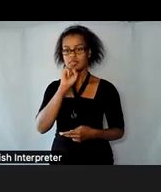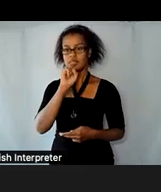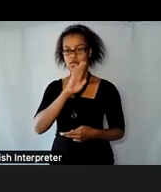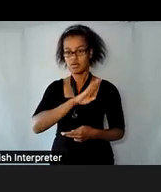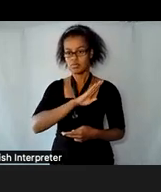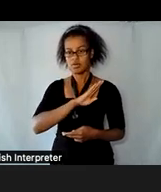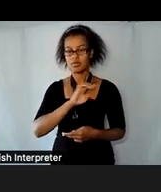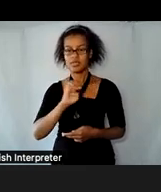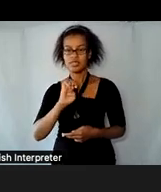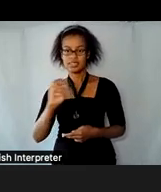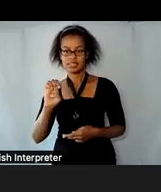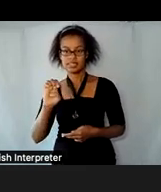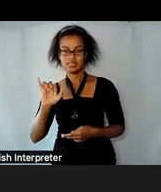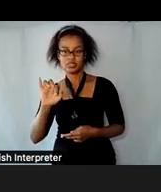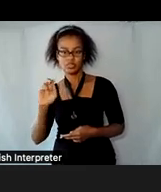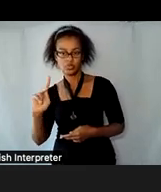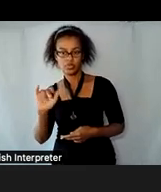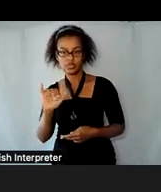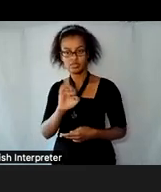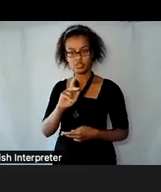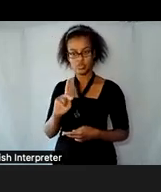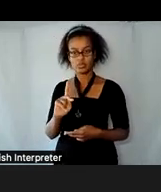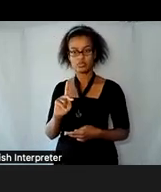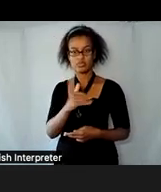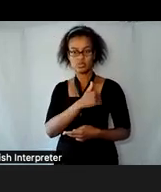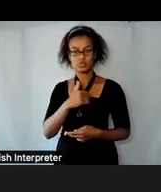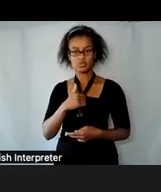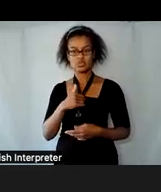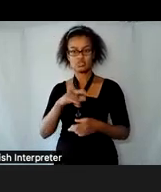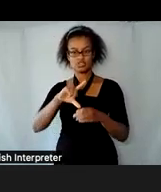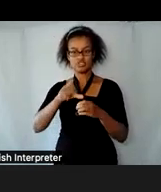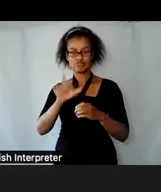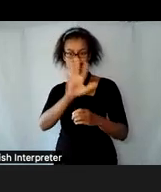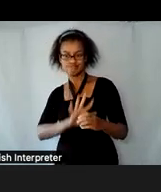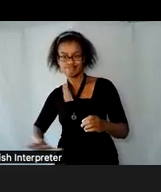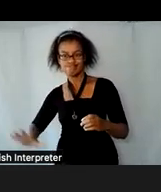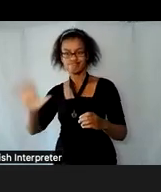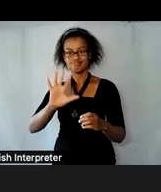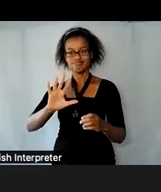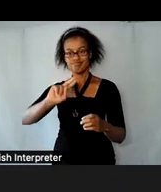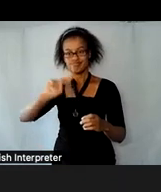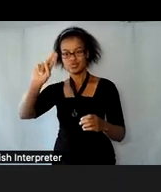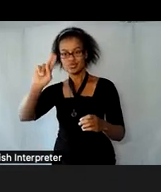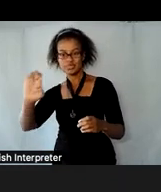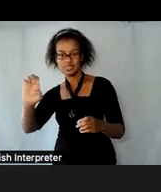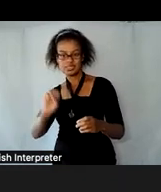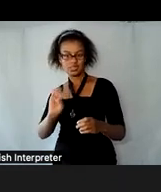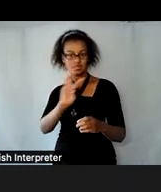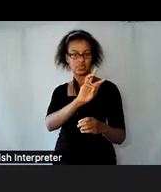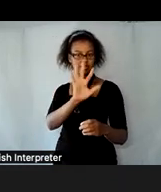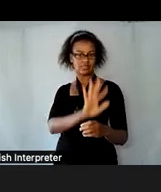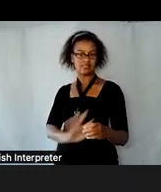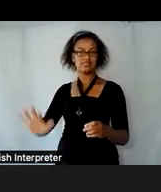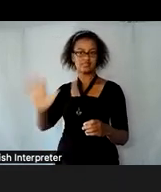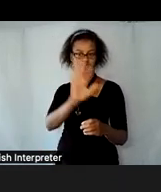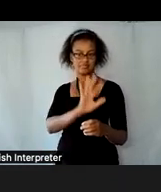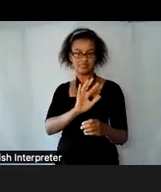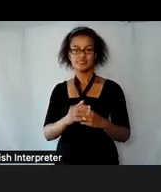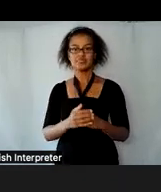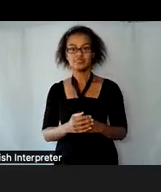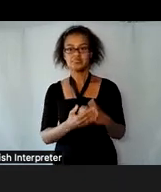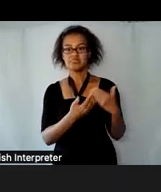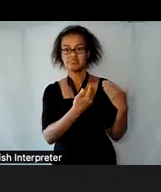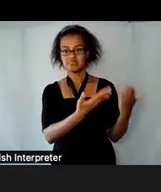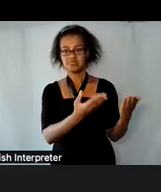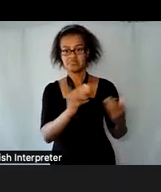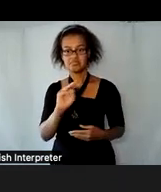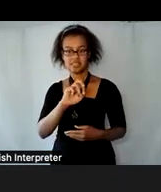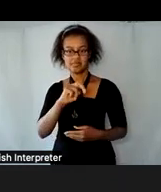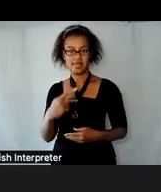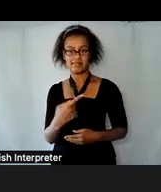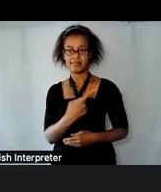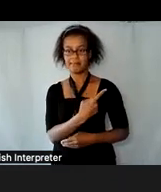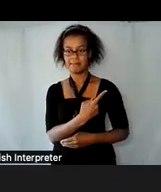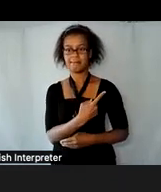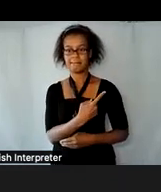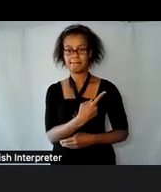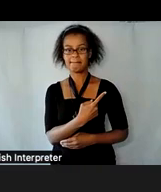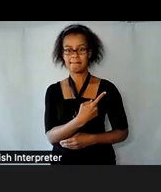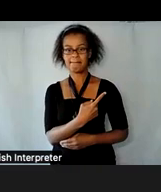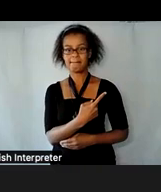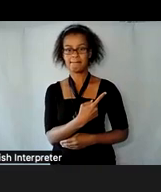York, you will not find a single park in this program that is in downtown core.